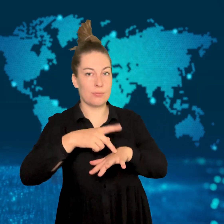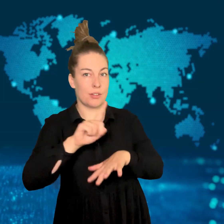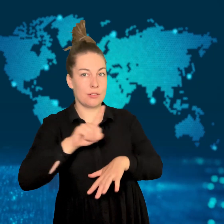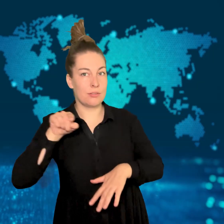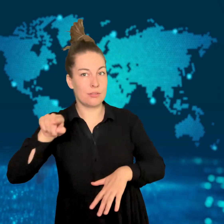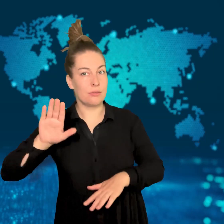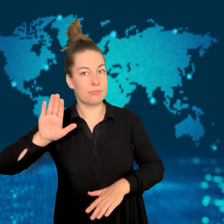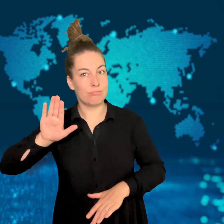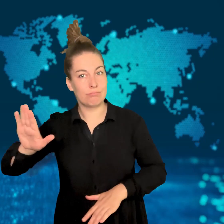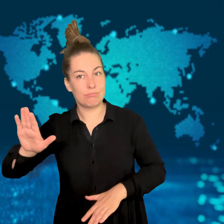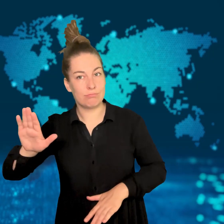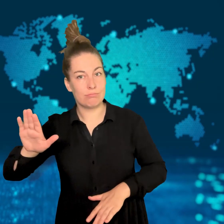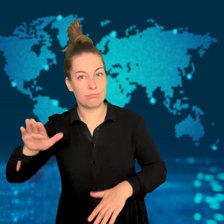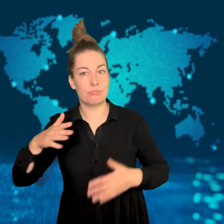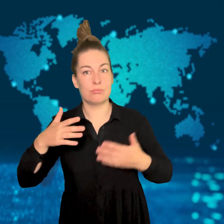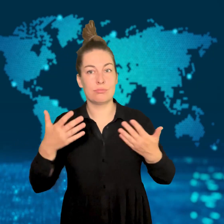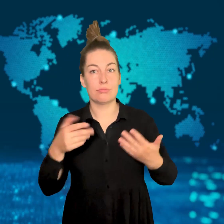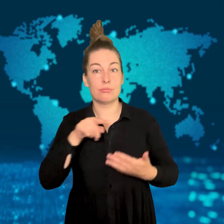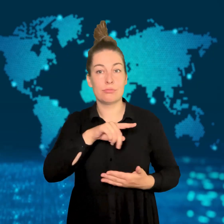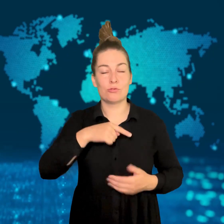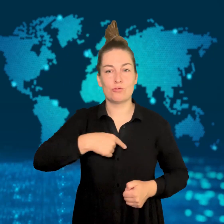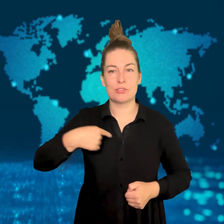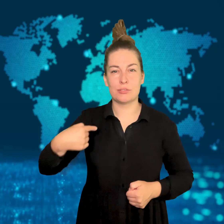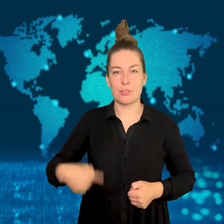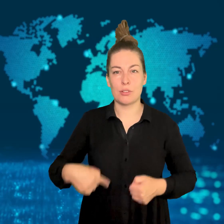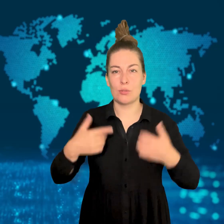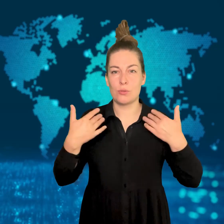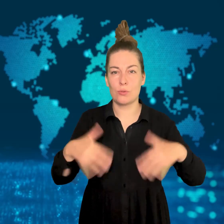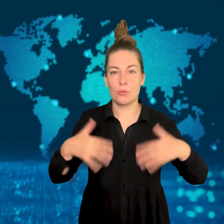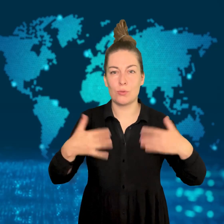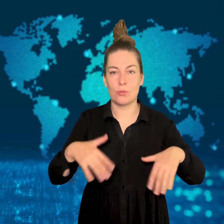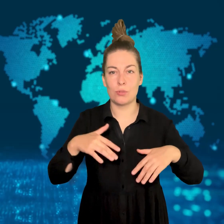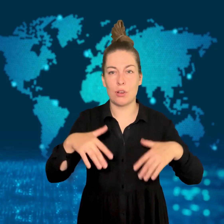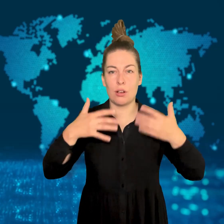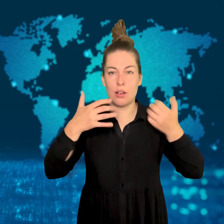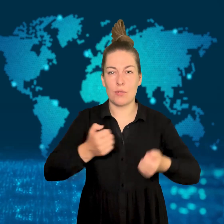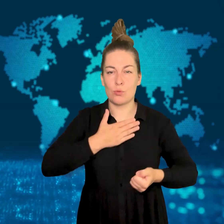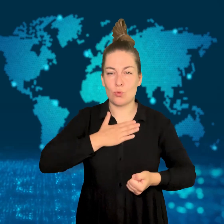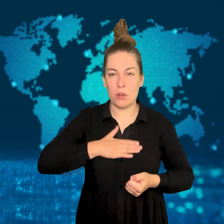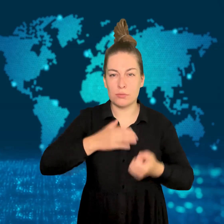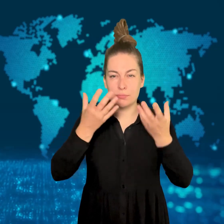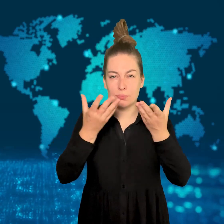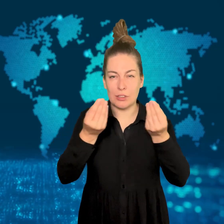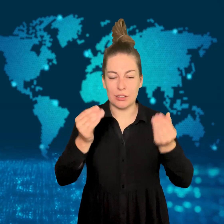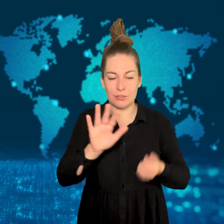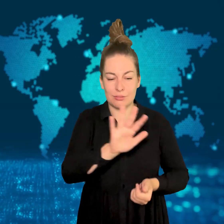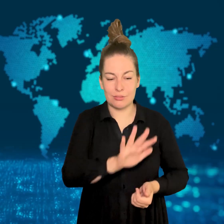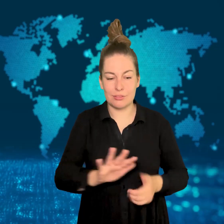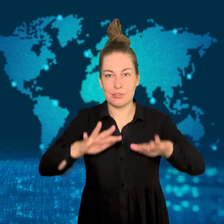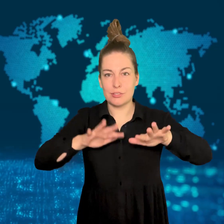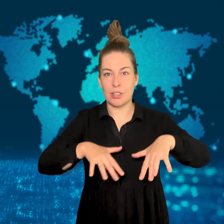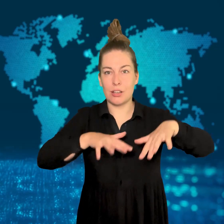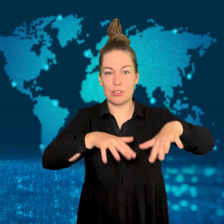a disputed area China claims to be its own.